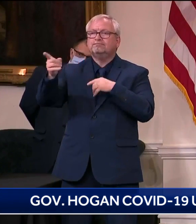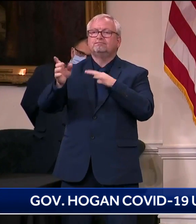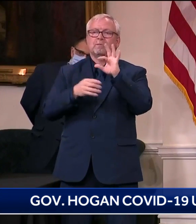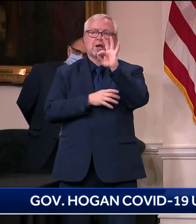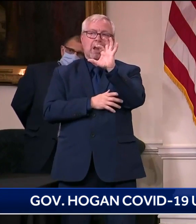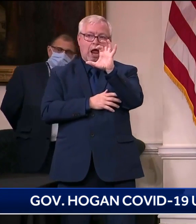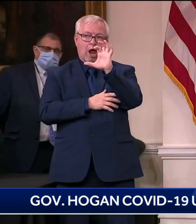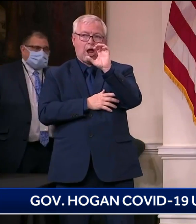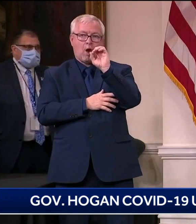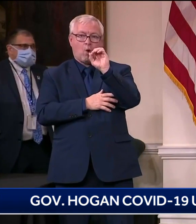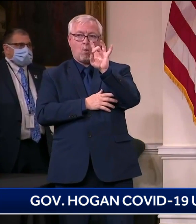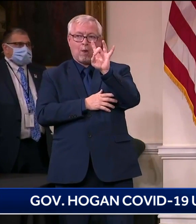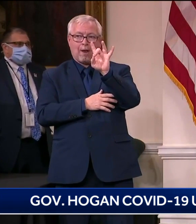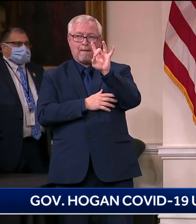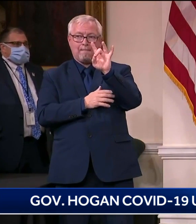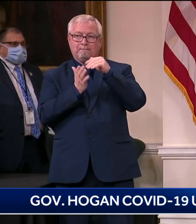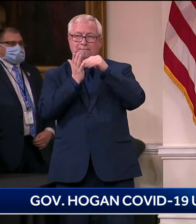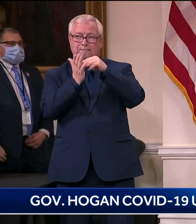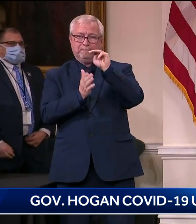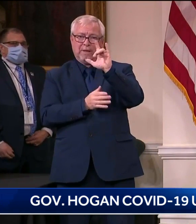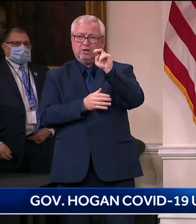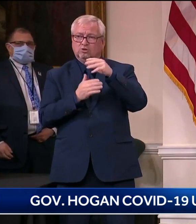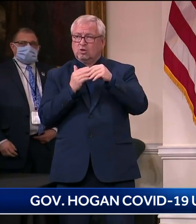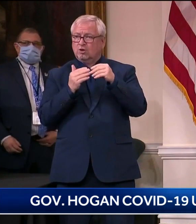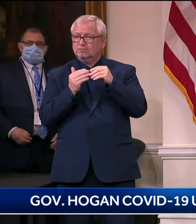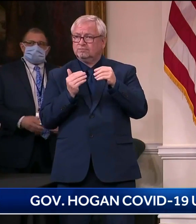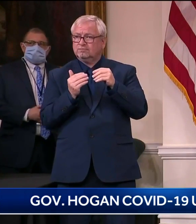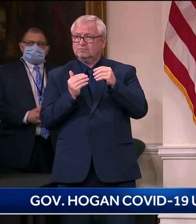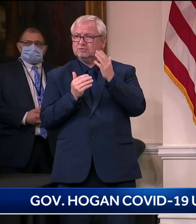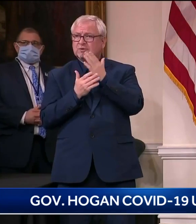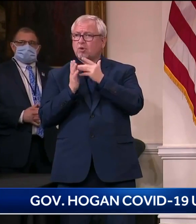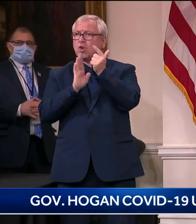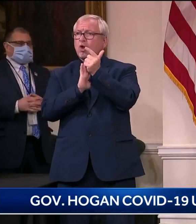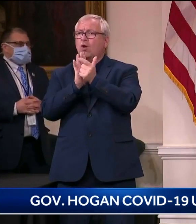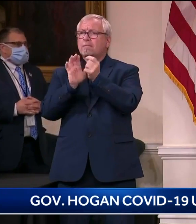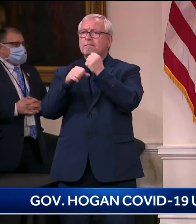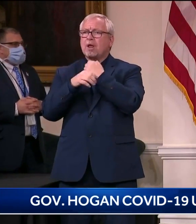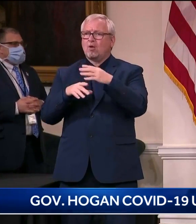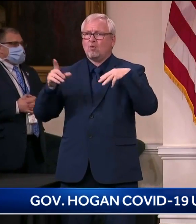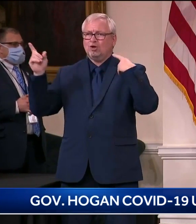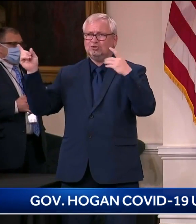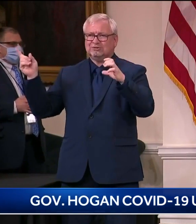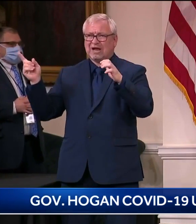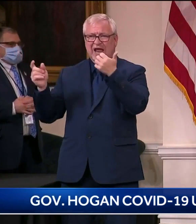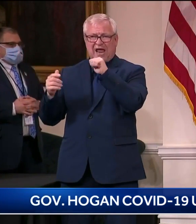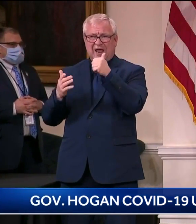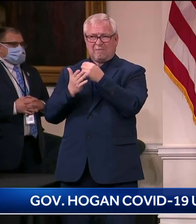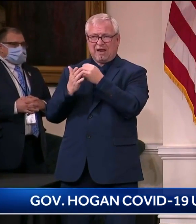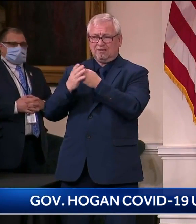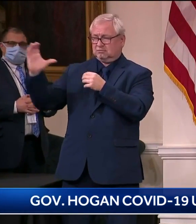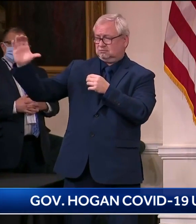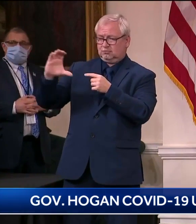I DID NOT HEAR WHAT YOU ARE TALKING ABOUT. THE MASK, AND YOU ARE FAR AWAY.